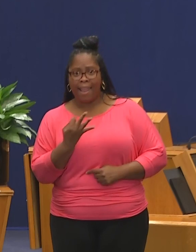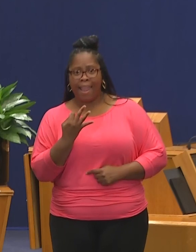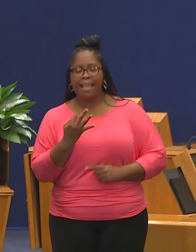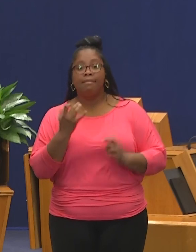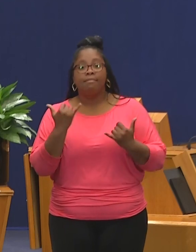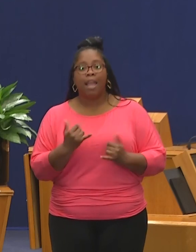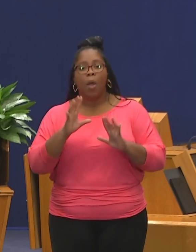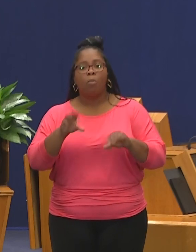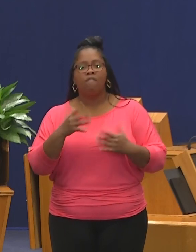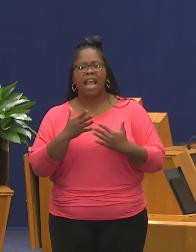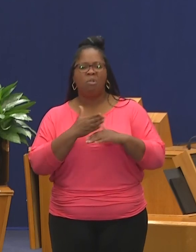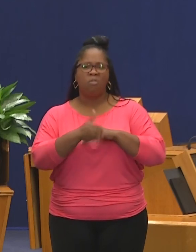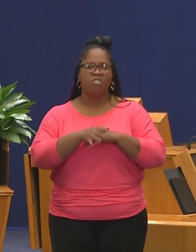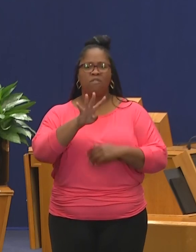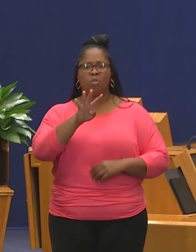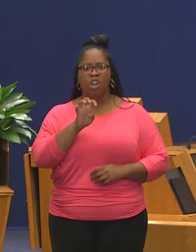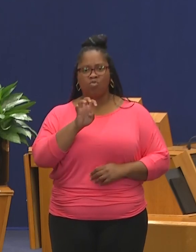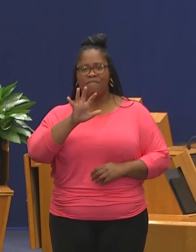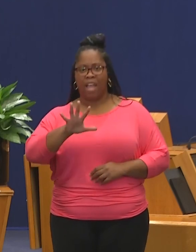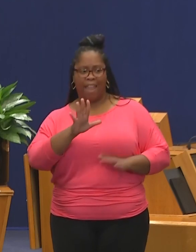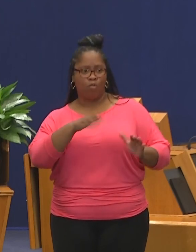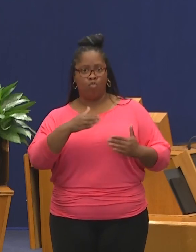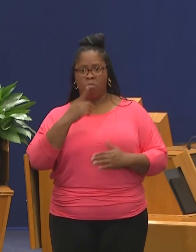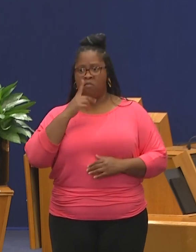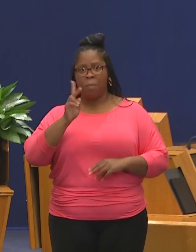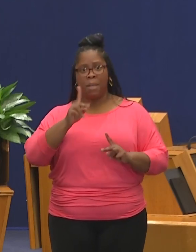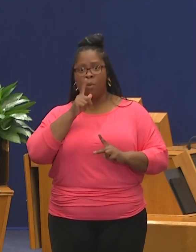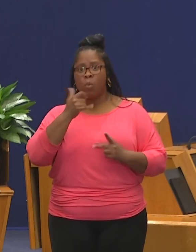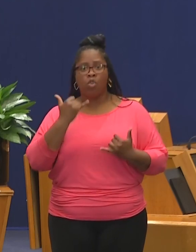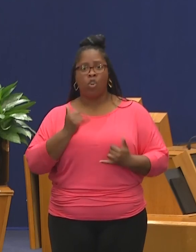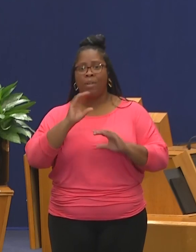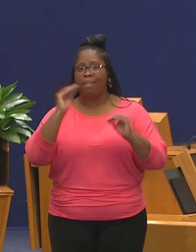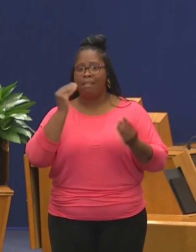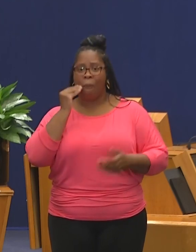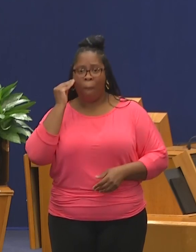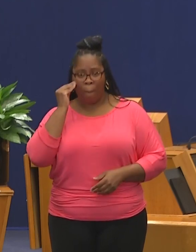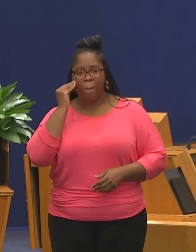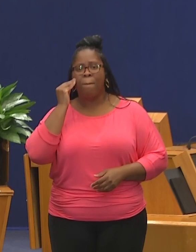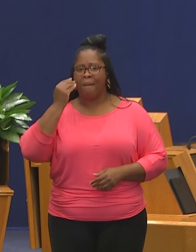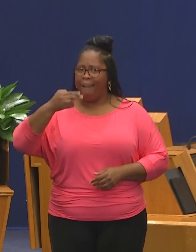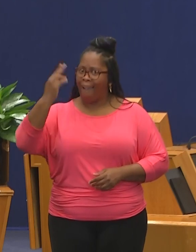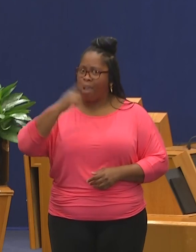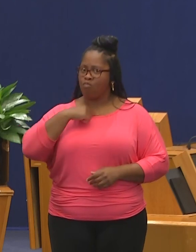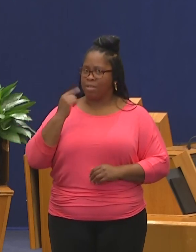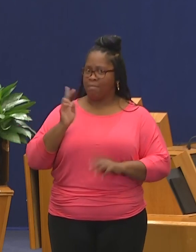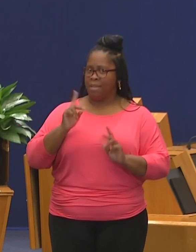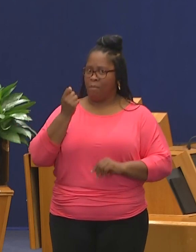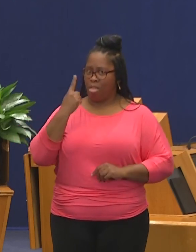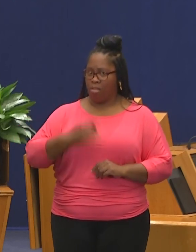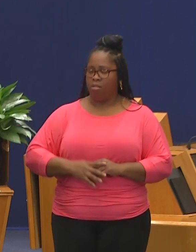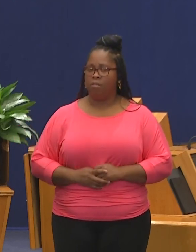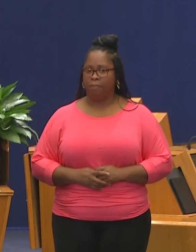FIVE SITES SINCE LAST FRIDAY THAT NOW PROVIDE OVER 405 ROOMS FOR THESE PEOPLE EXPERIENCING